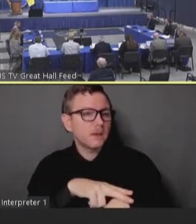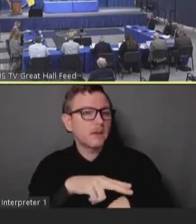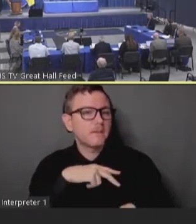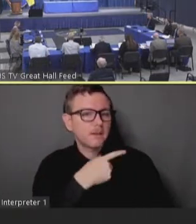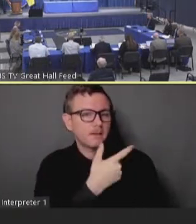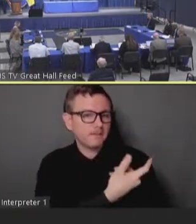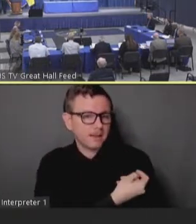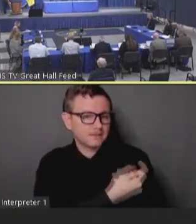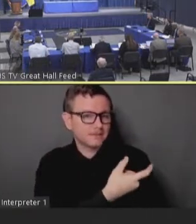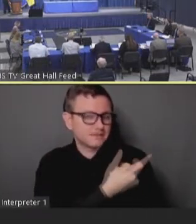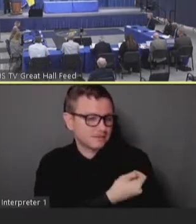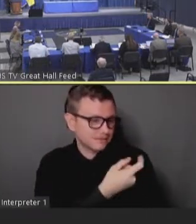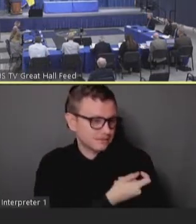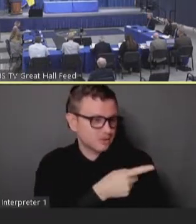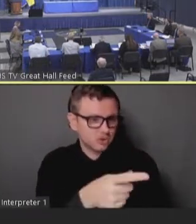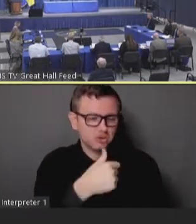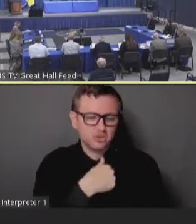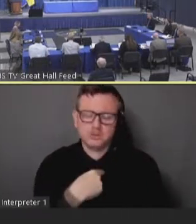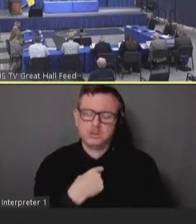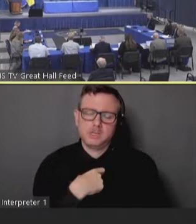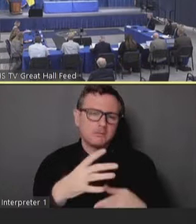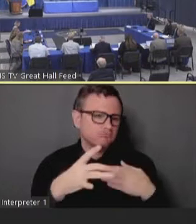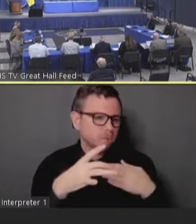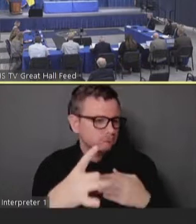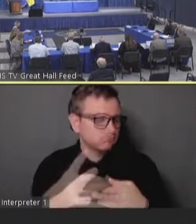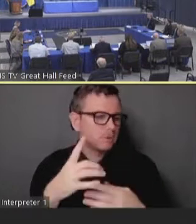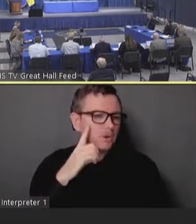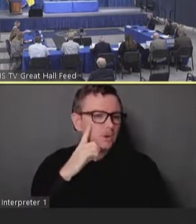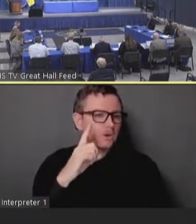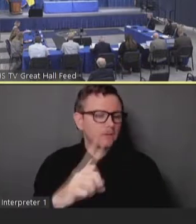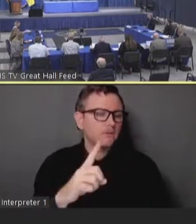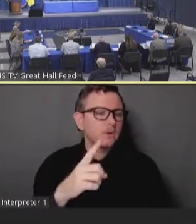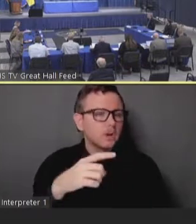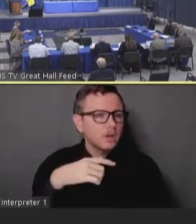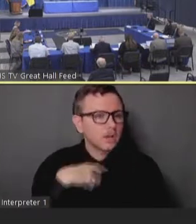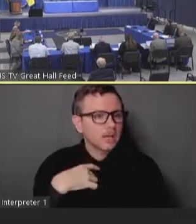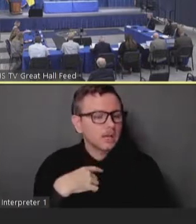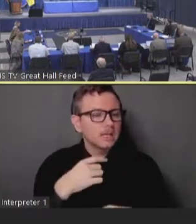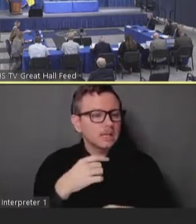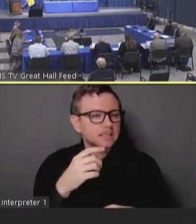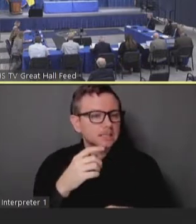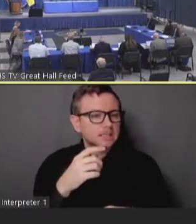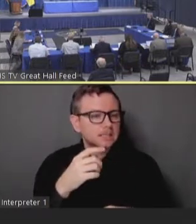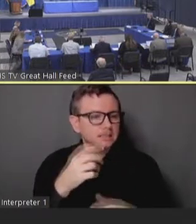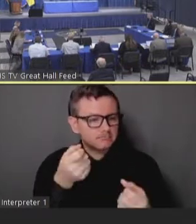every day, she's been working very hard to overcome the COVID-19 pandemic, respond to